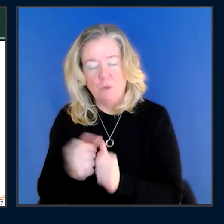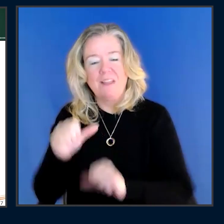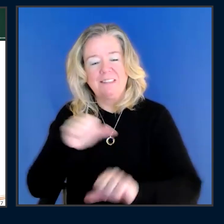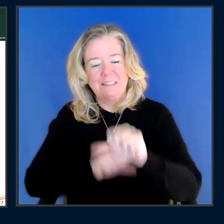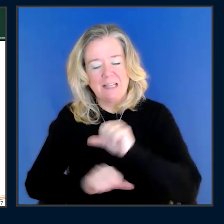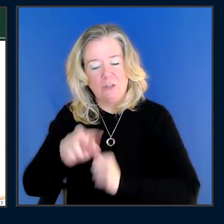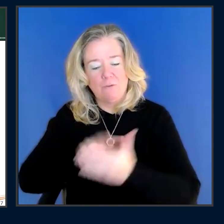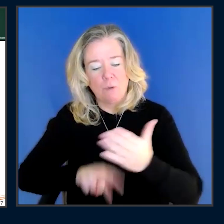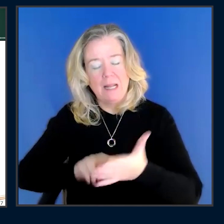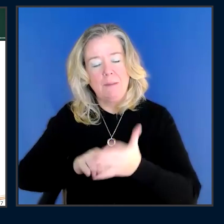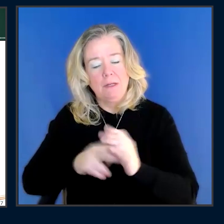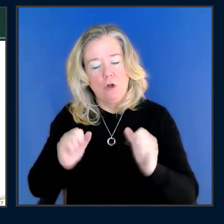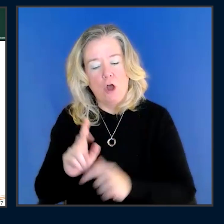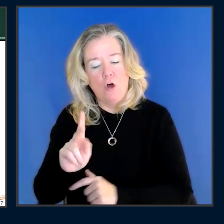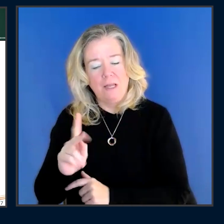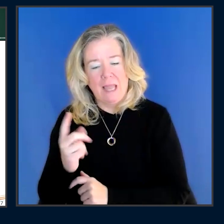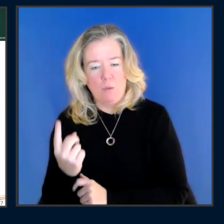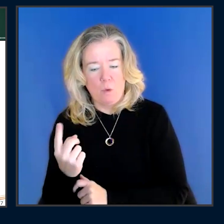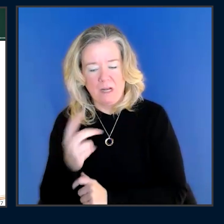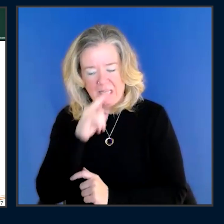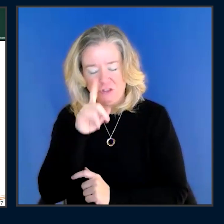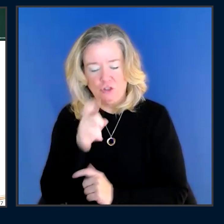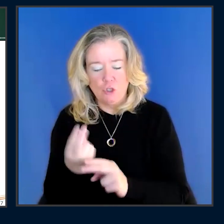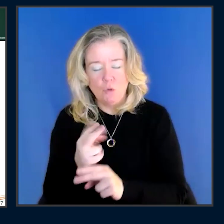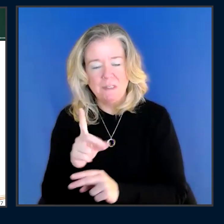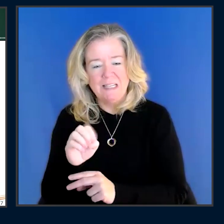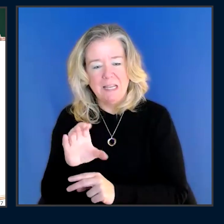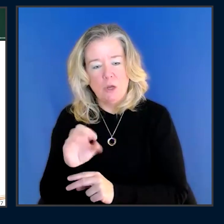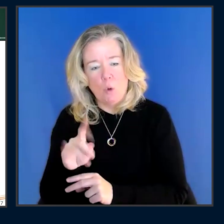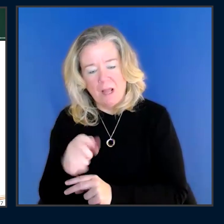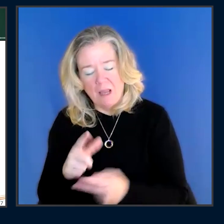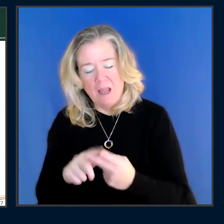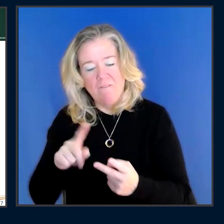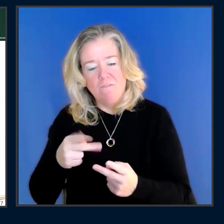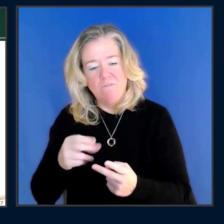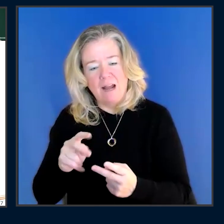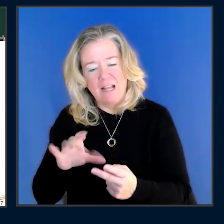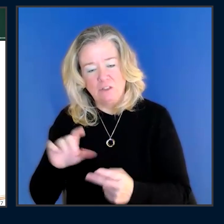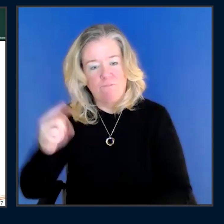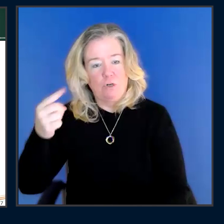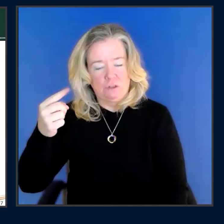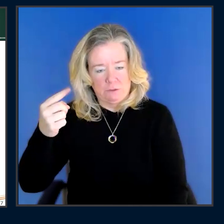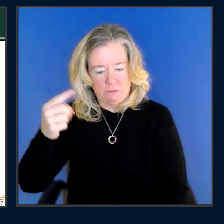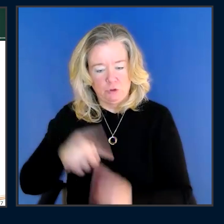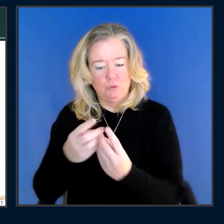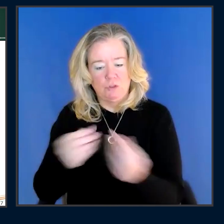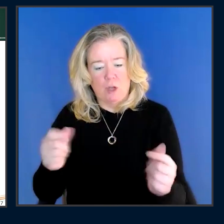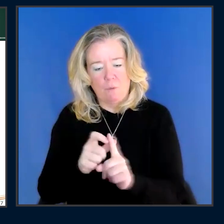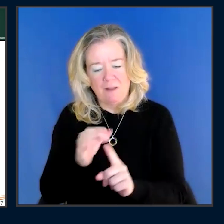we're saying all K-1 kids should use decoding and phonics first and foremost to solve words they don't know